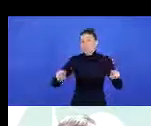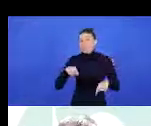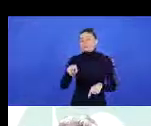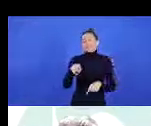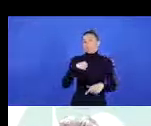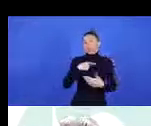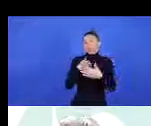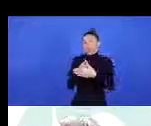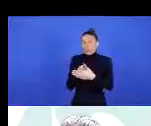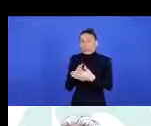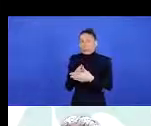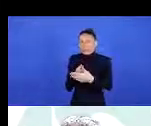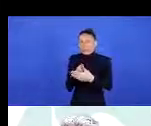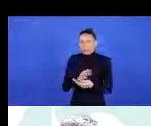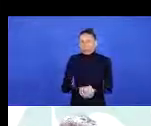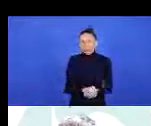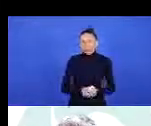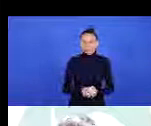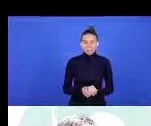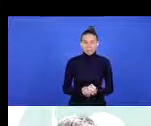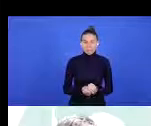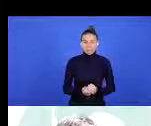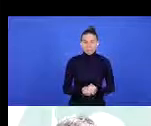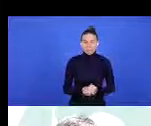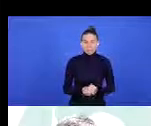has a Bluetooth connection, so that was quite a bit problem